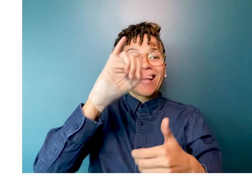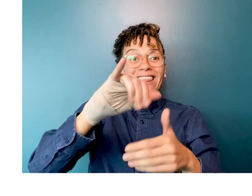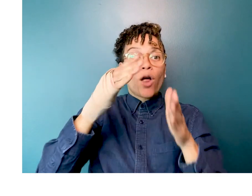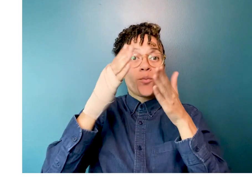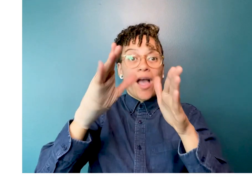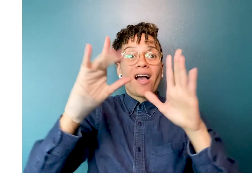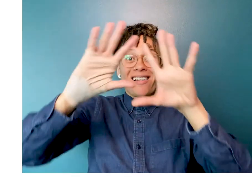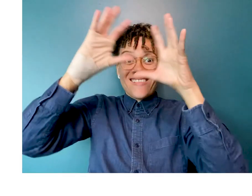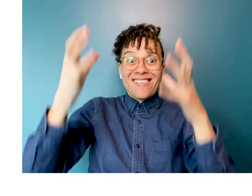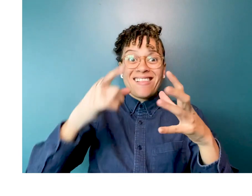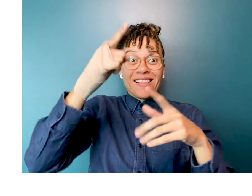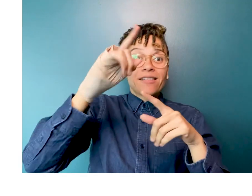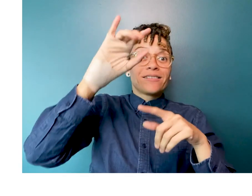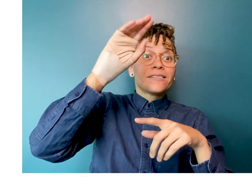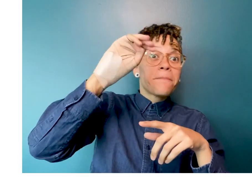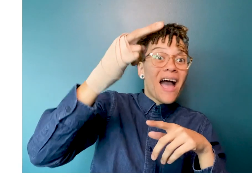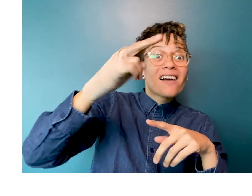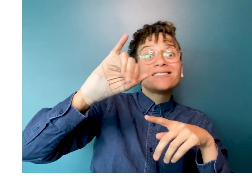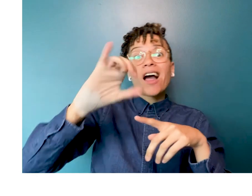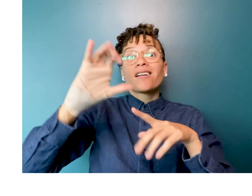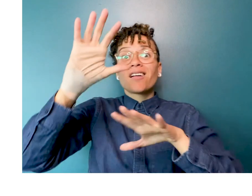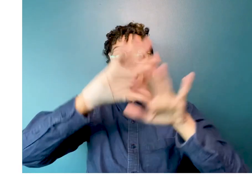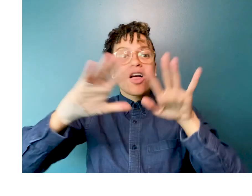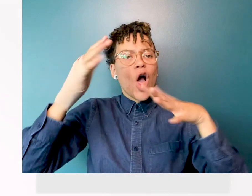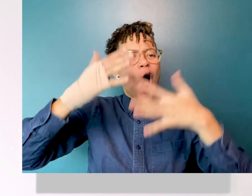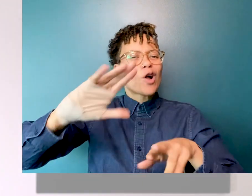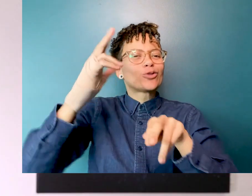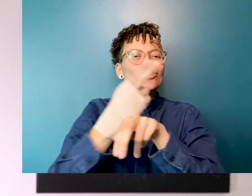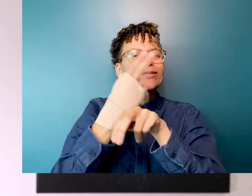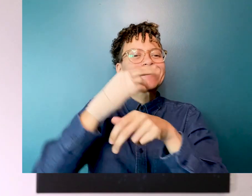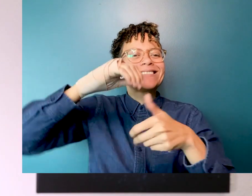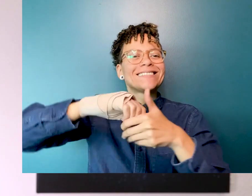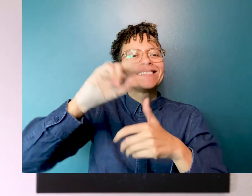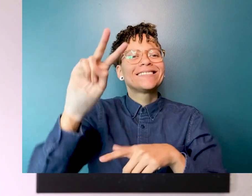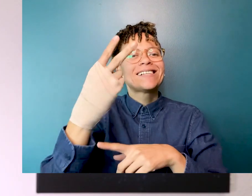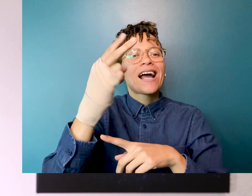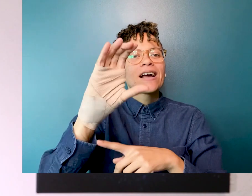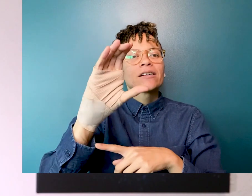into whatever whole sign house it falls in the bottom half of the chart.